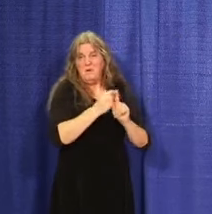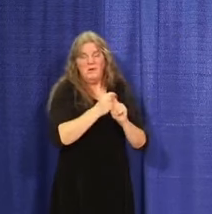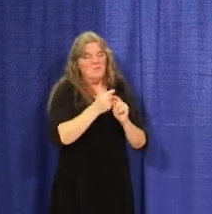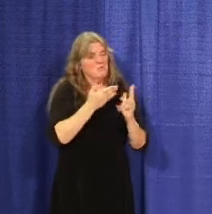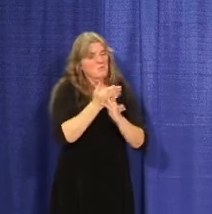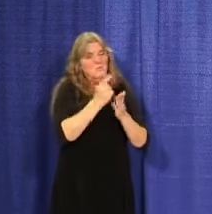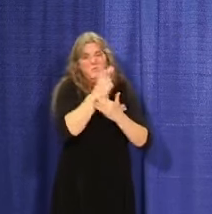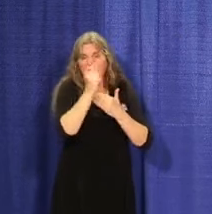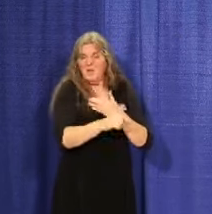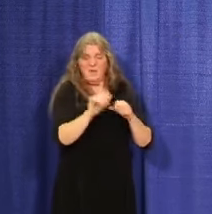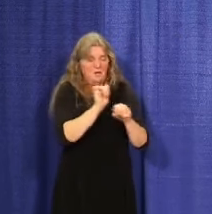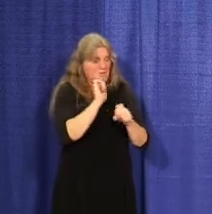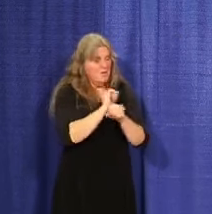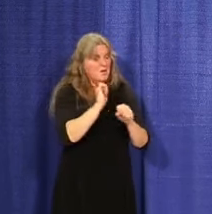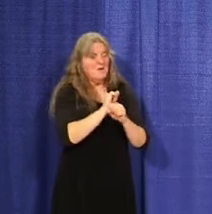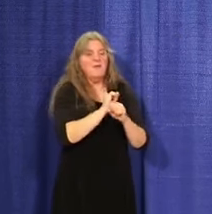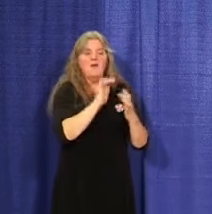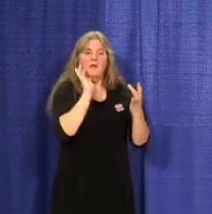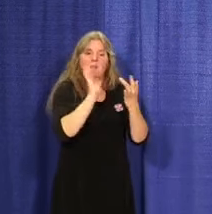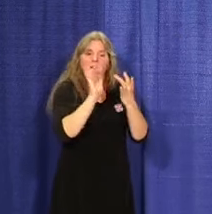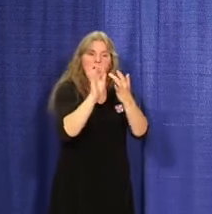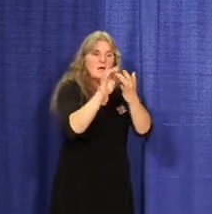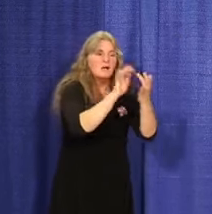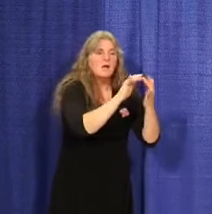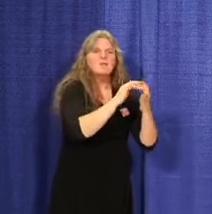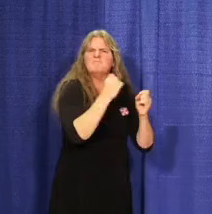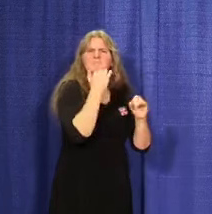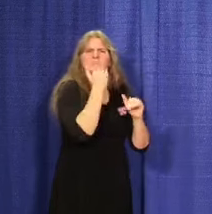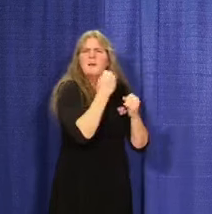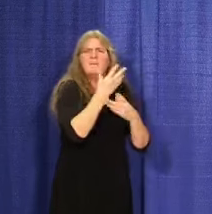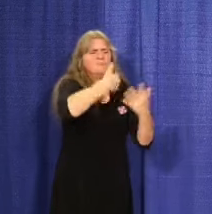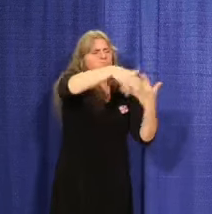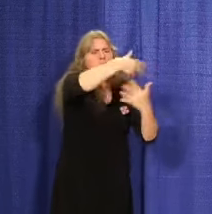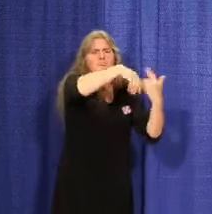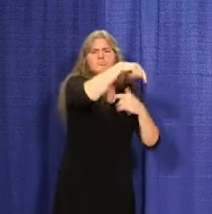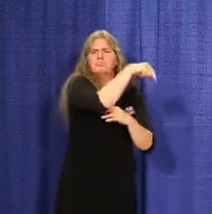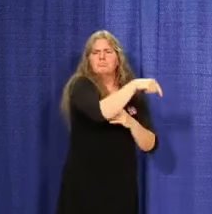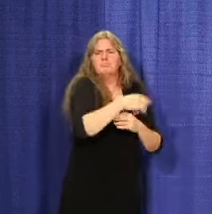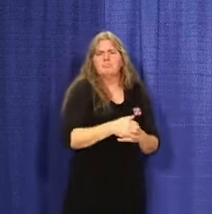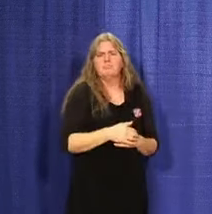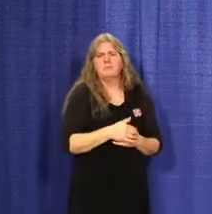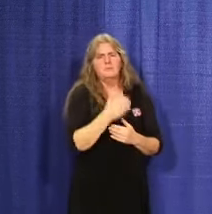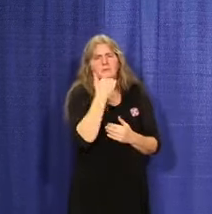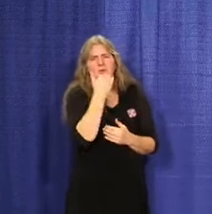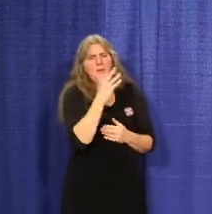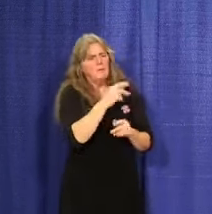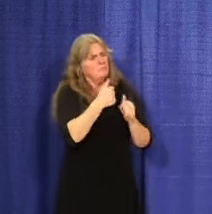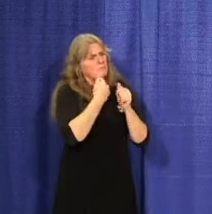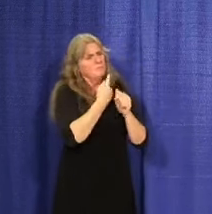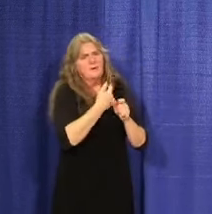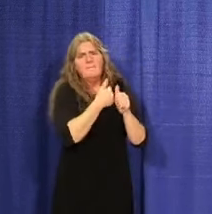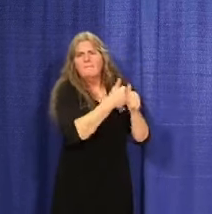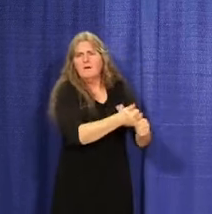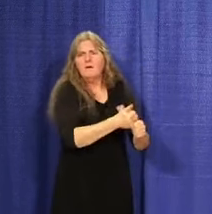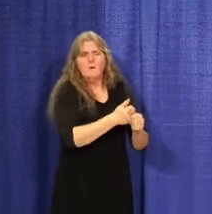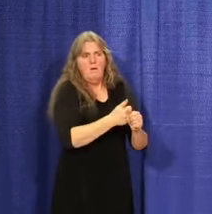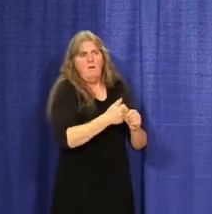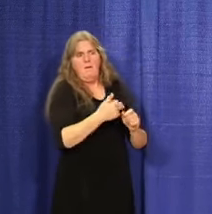exposures to worry about. Keeping safe in this way, limiting contacts, avoiding large gatherings particularly